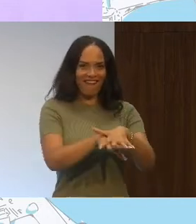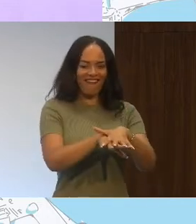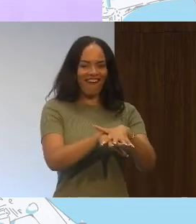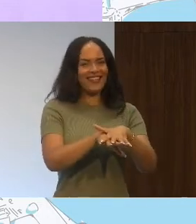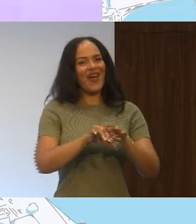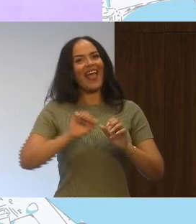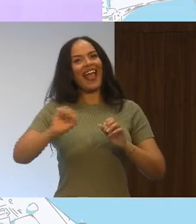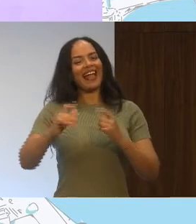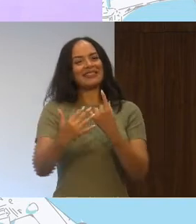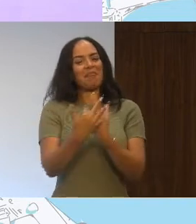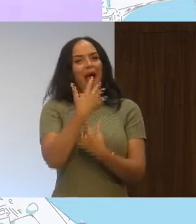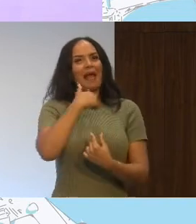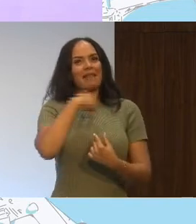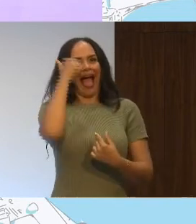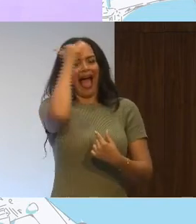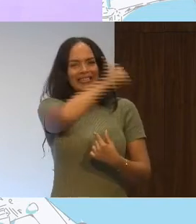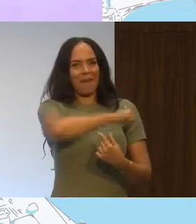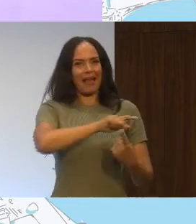academically, and as a role model